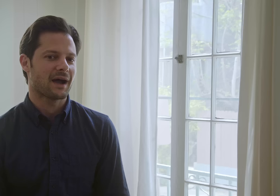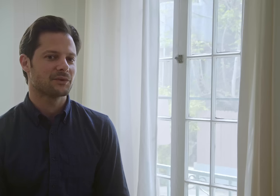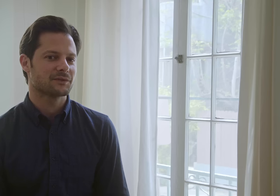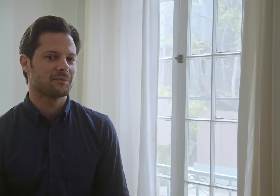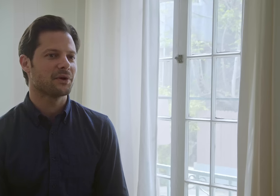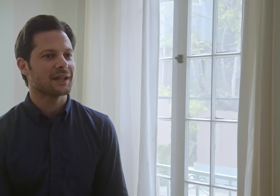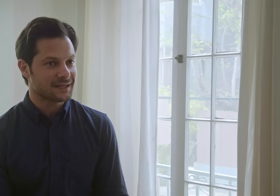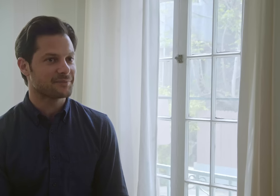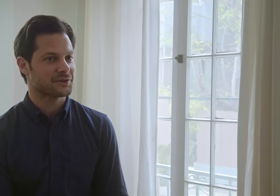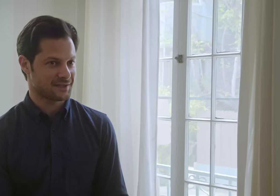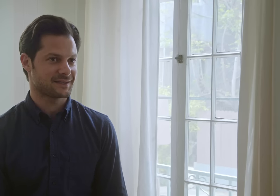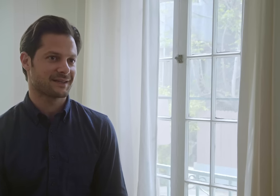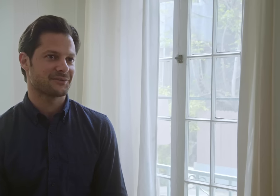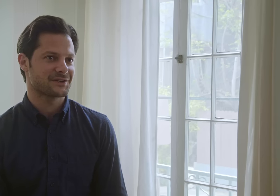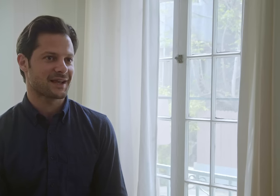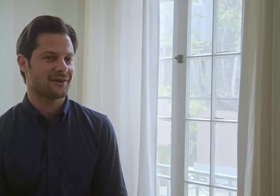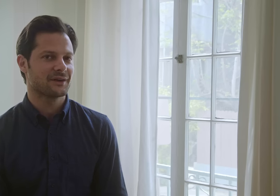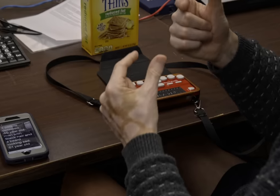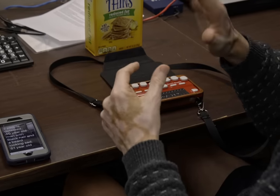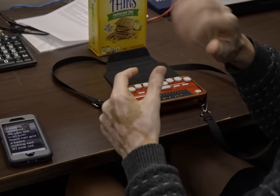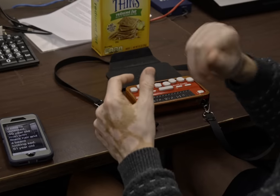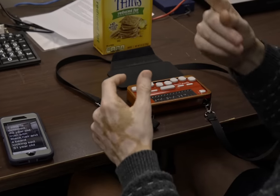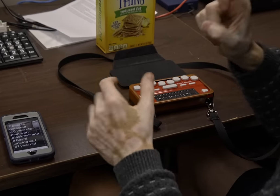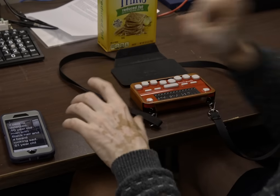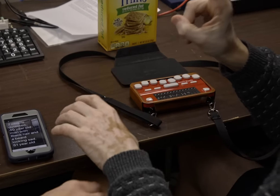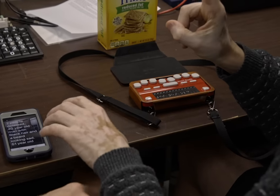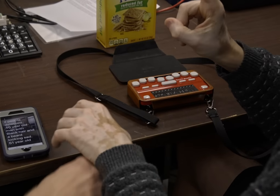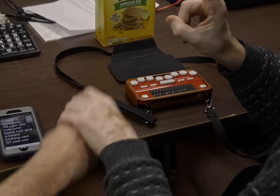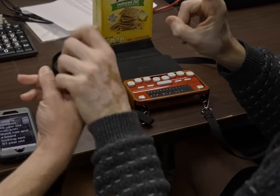I was politely persistent in reaching out a number of times through emails and calls.